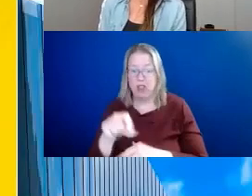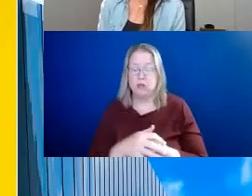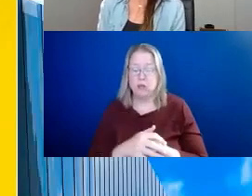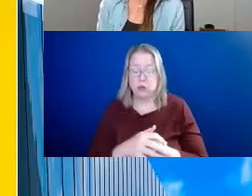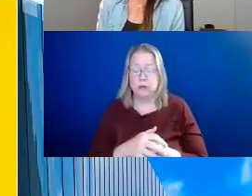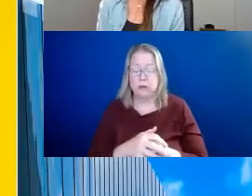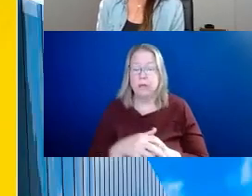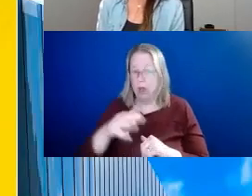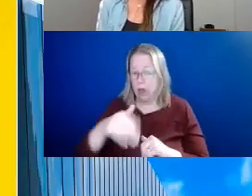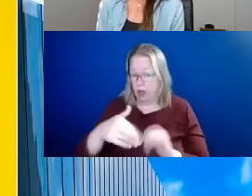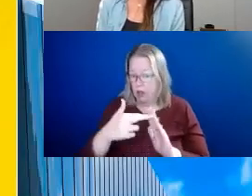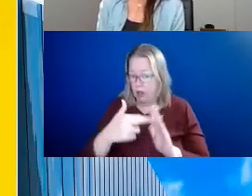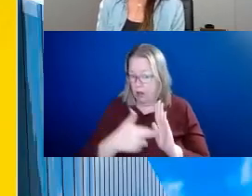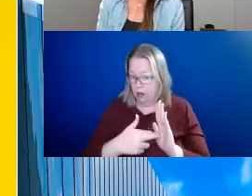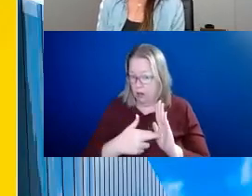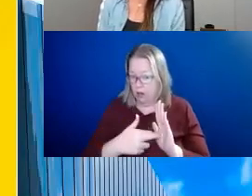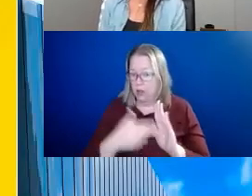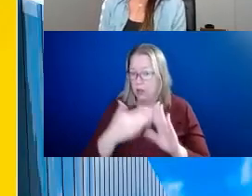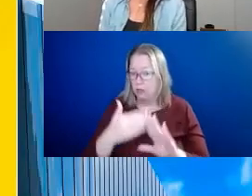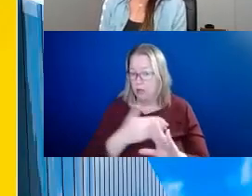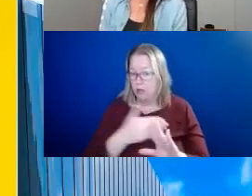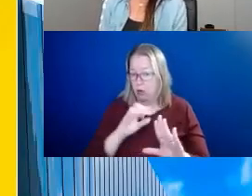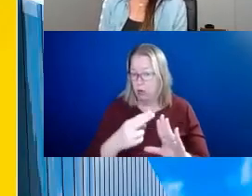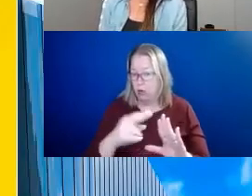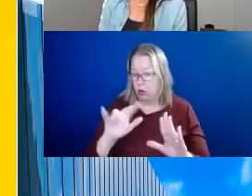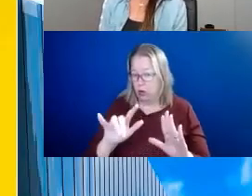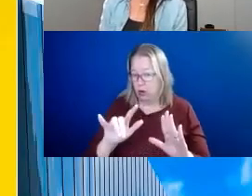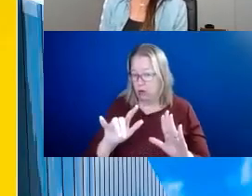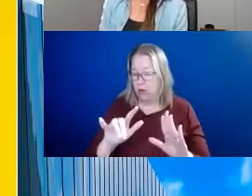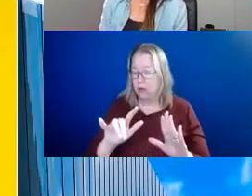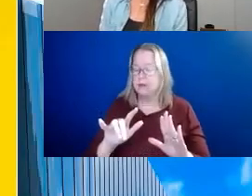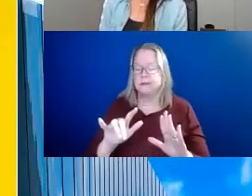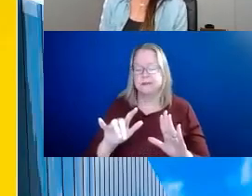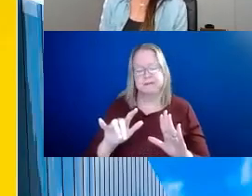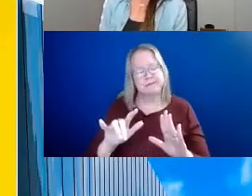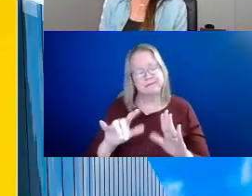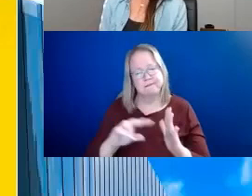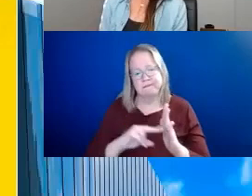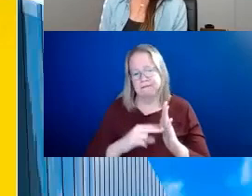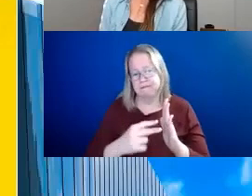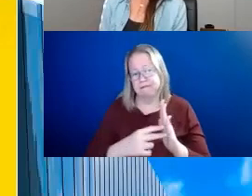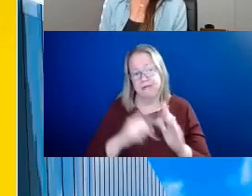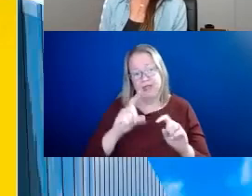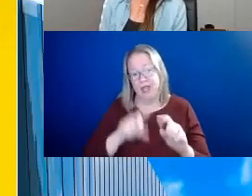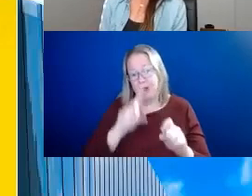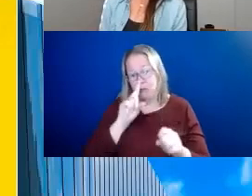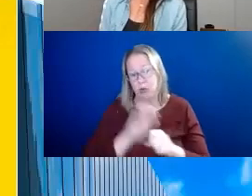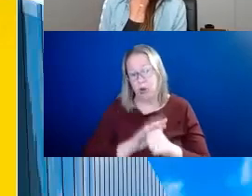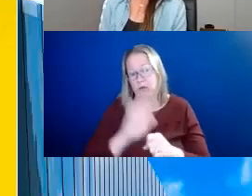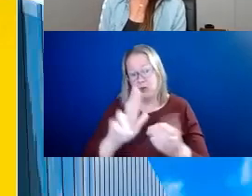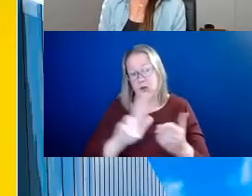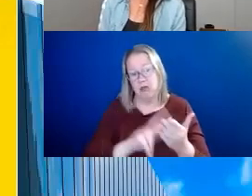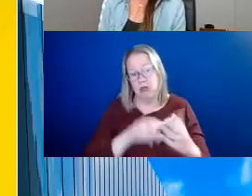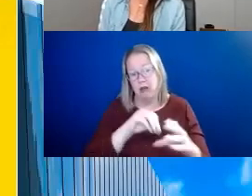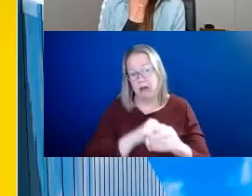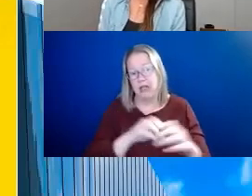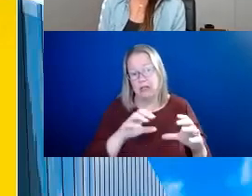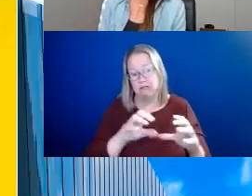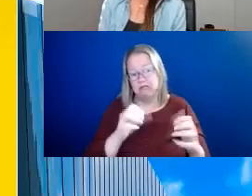not registered, by March 25, we will not 12:19:43 be able to guarantee that your login credentials 12:19:48 will be sent on time for your